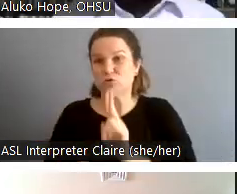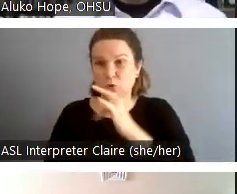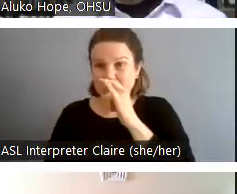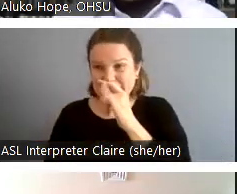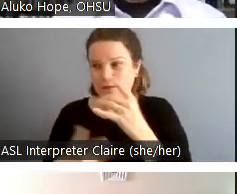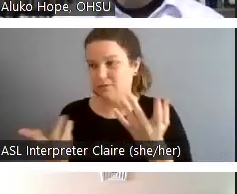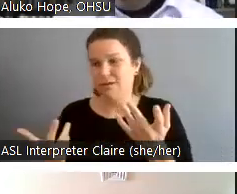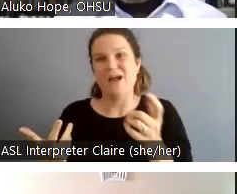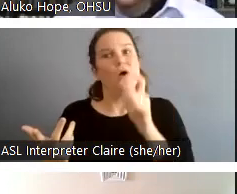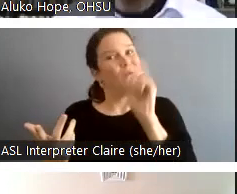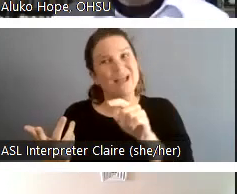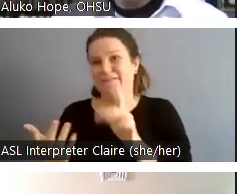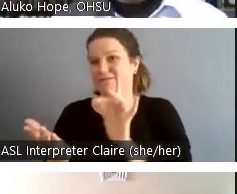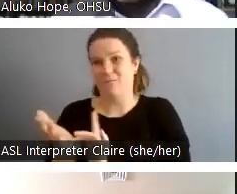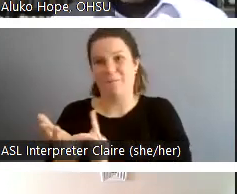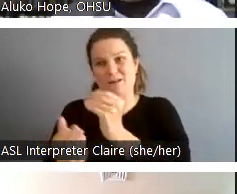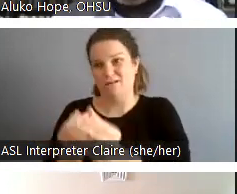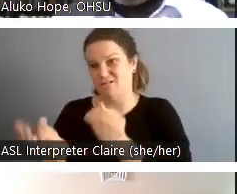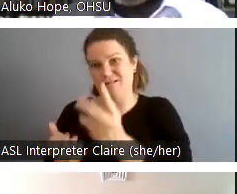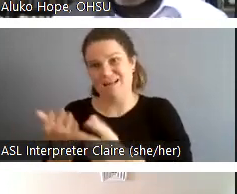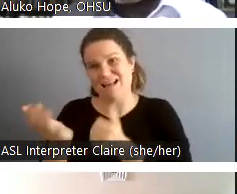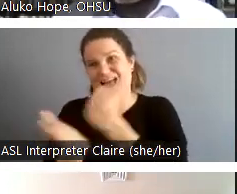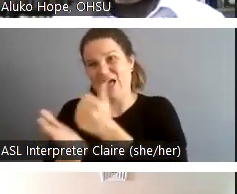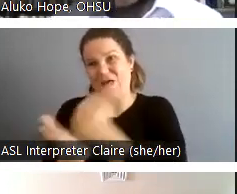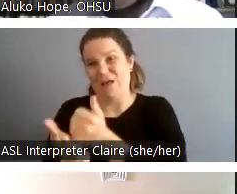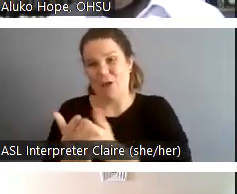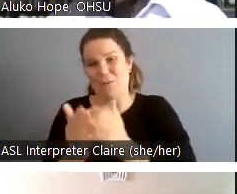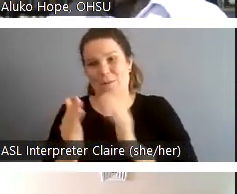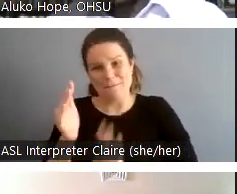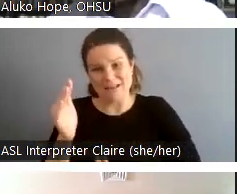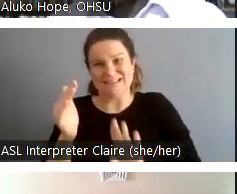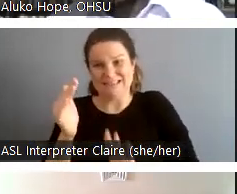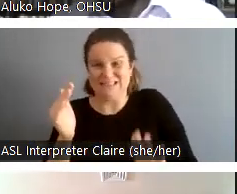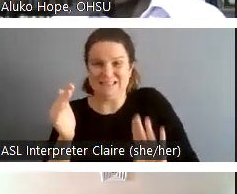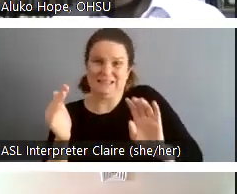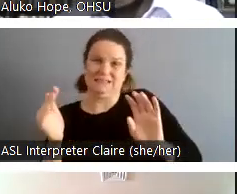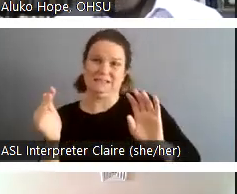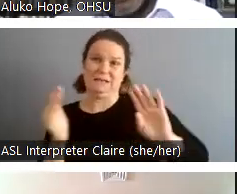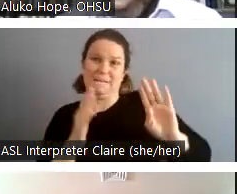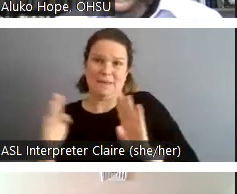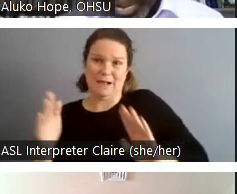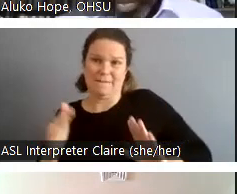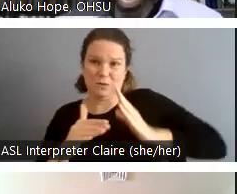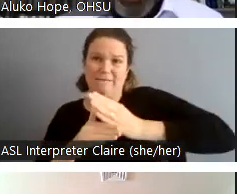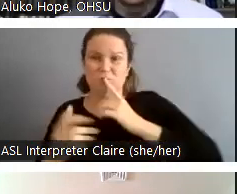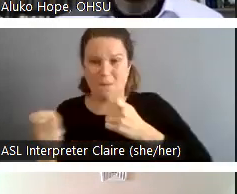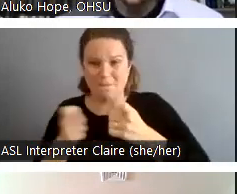gonna have to give you some medication to be able to kind of even do some of the basic behavioral interventions to manage